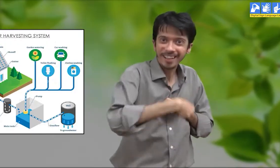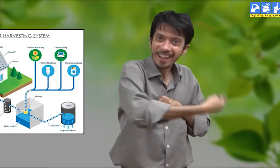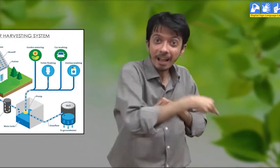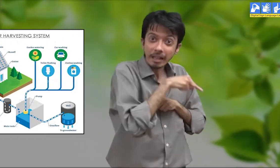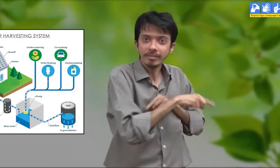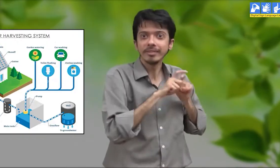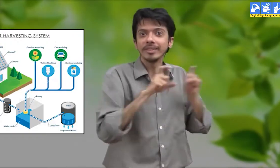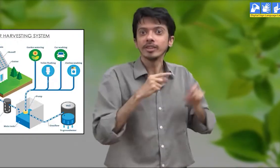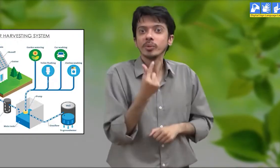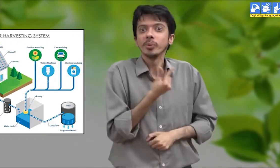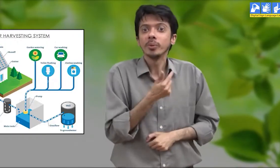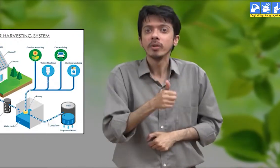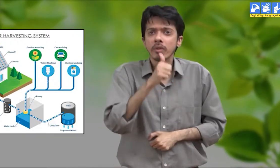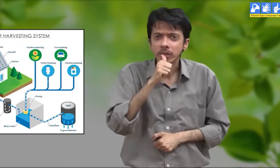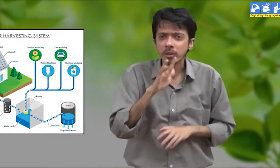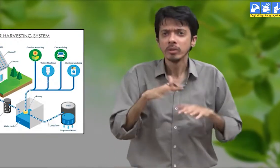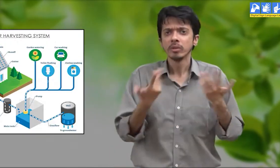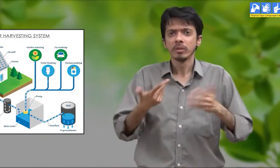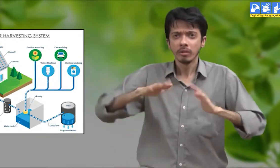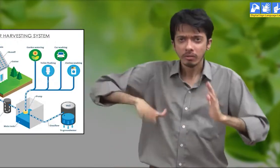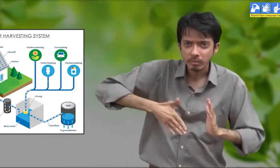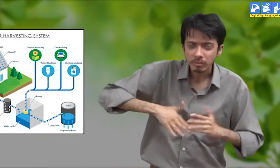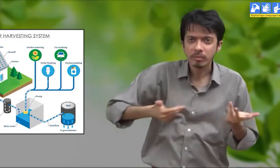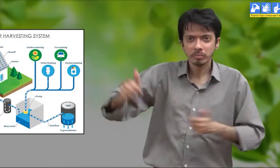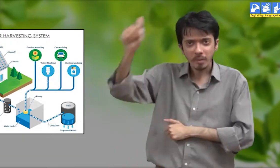then it flows in rainwater tanks once it is filtered